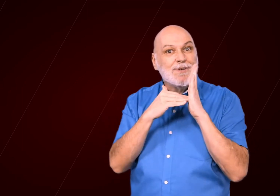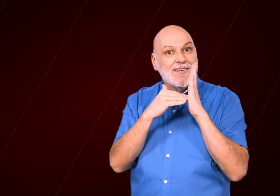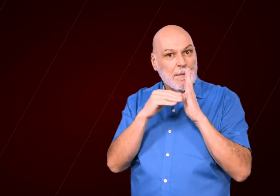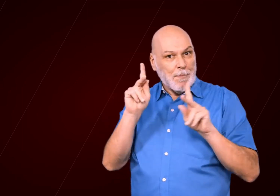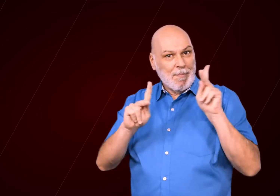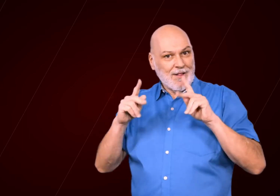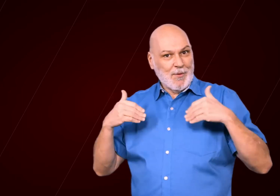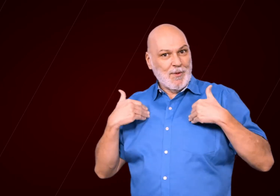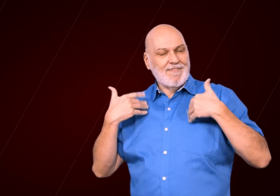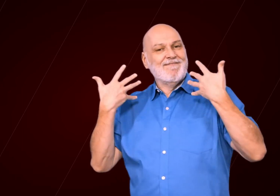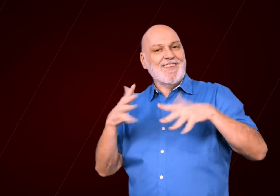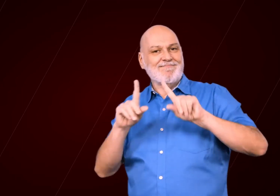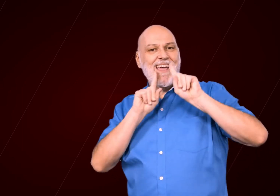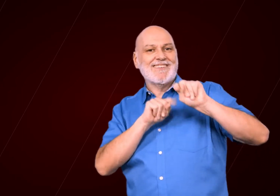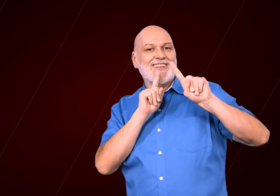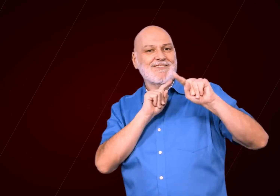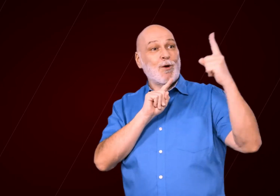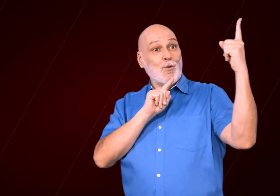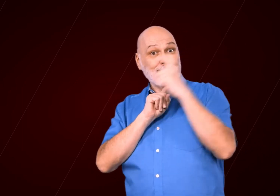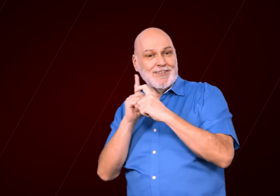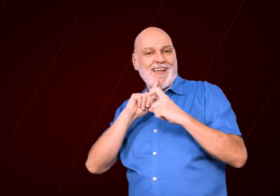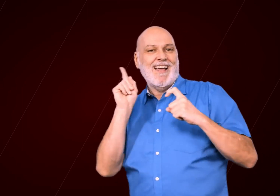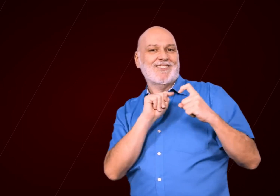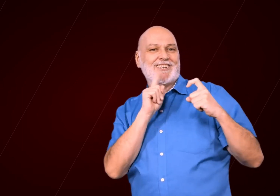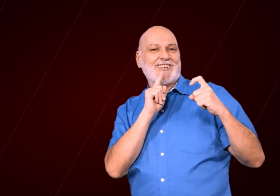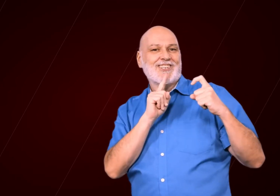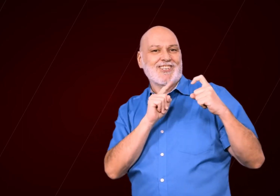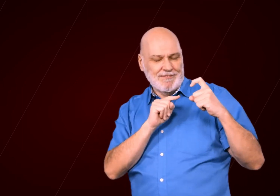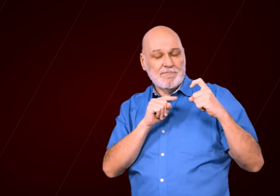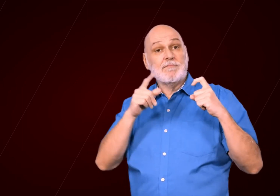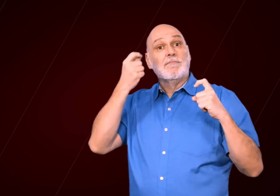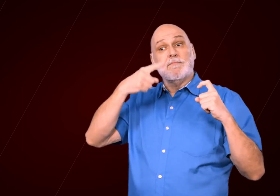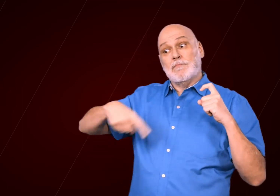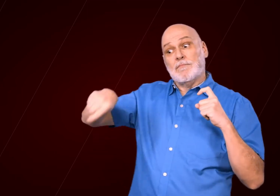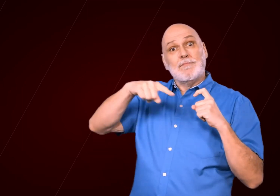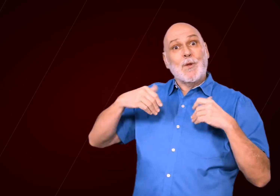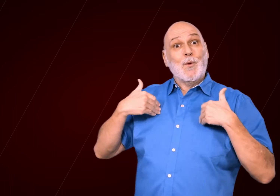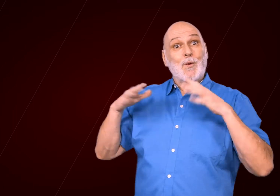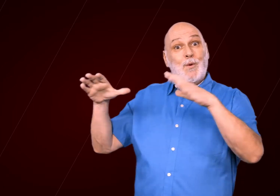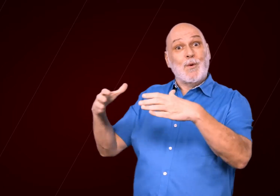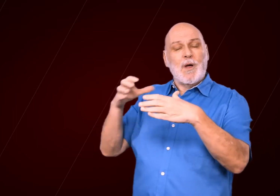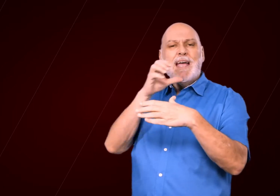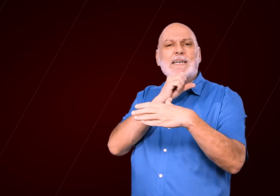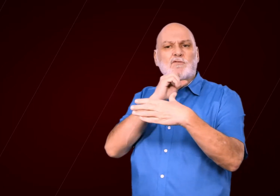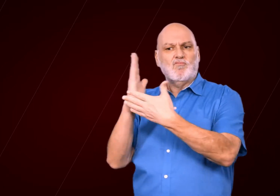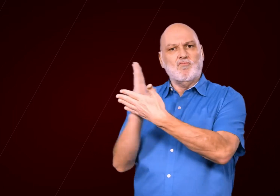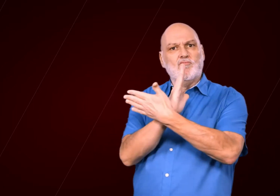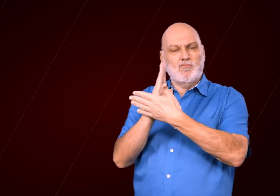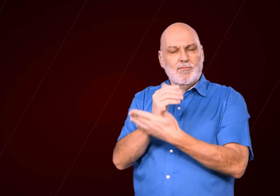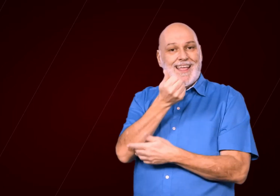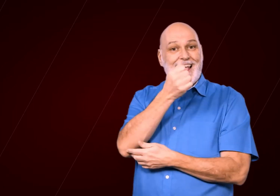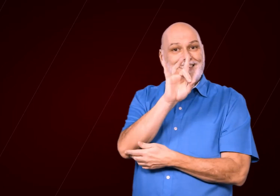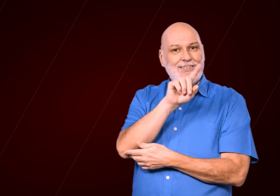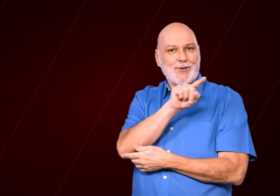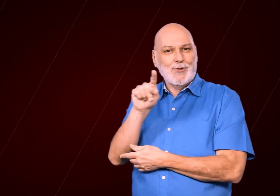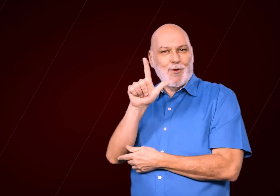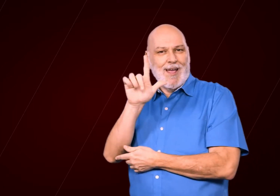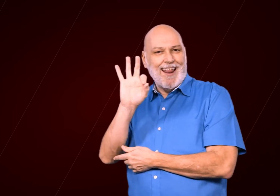from 12,000 young people 18-29 in 112 countries.